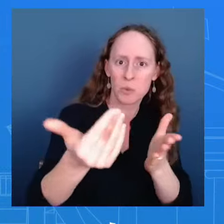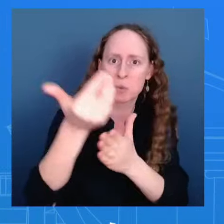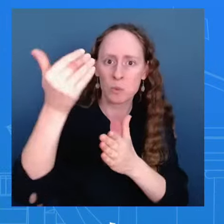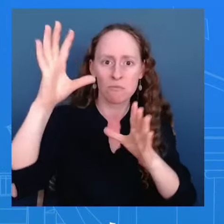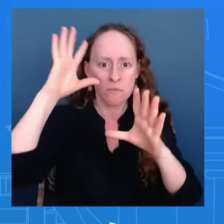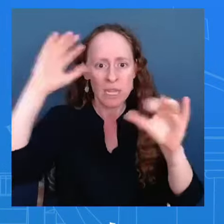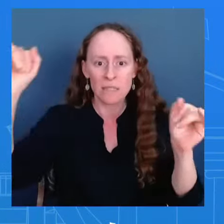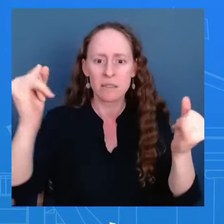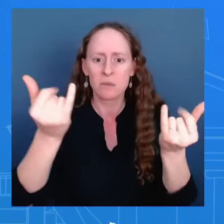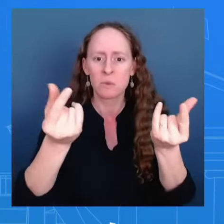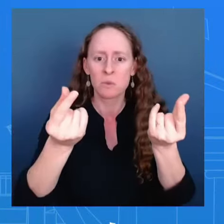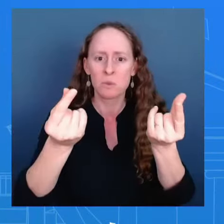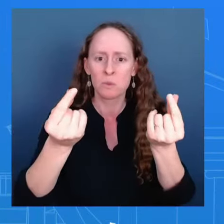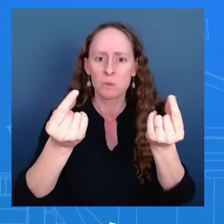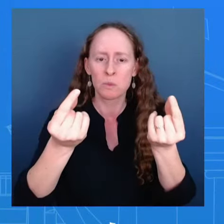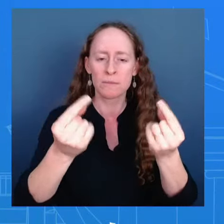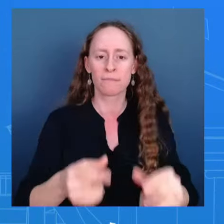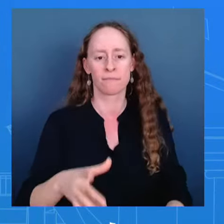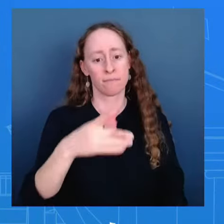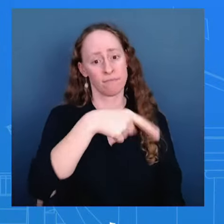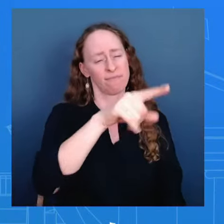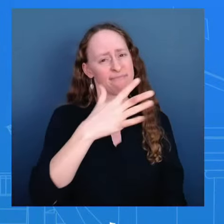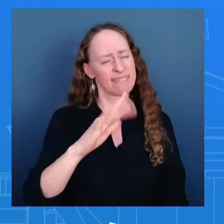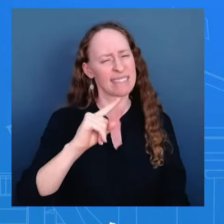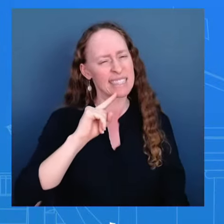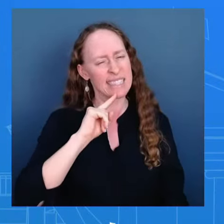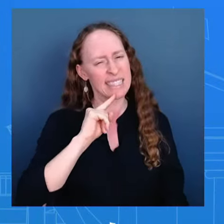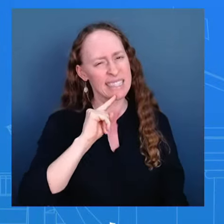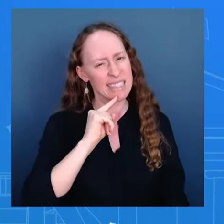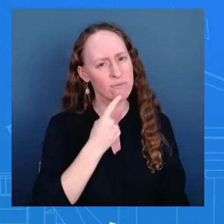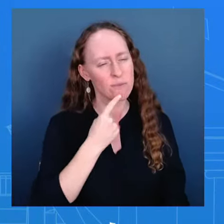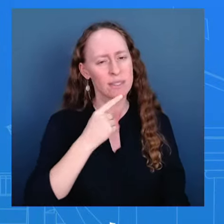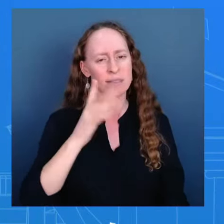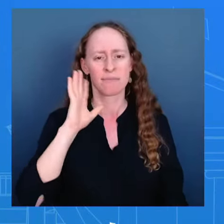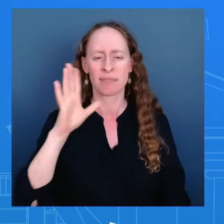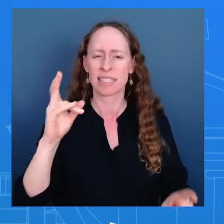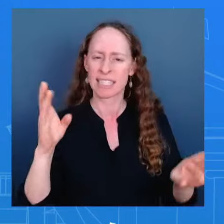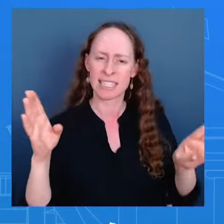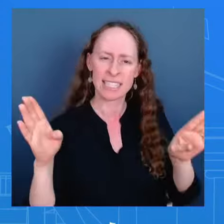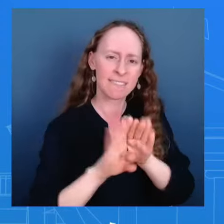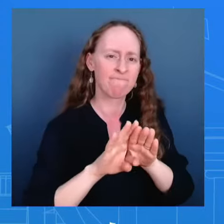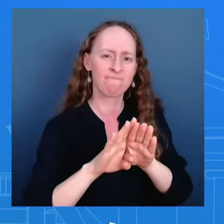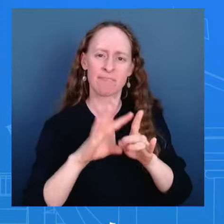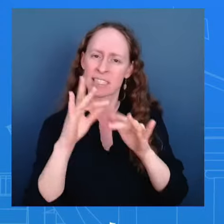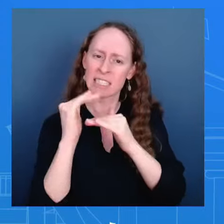Have you seen anything from that? Mr. Kirby: We have. We have seen… We have. I owe you a better answer.